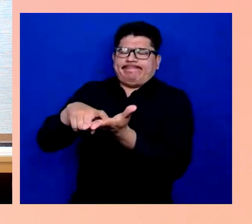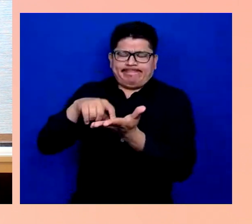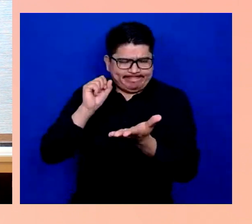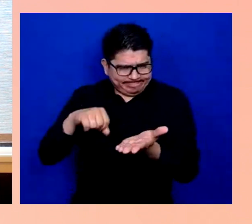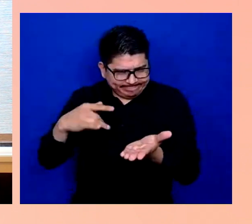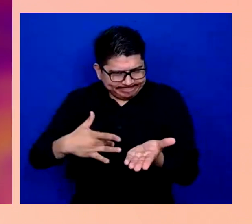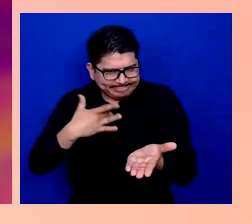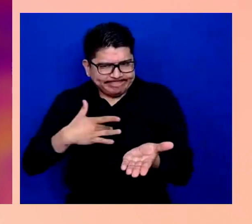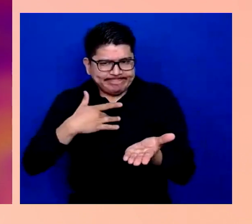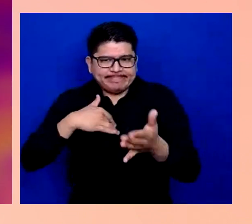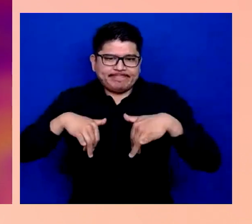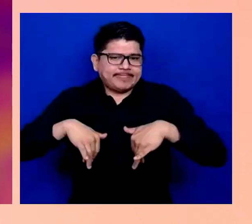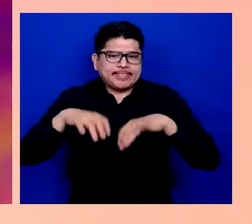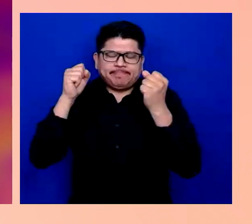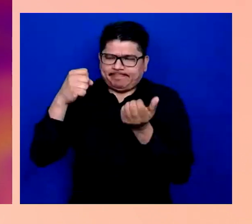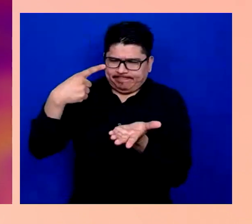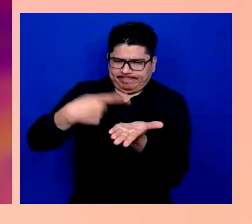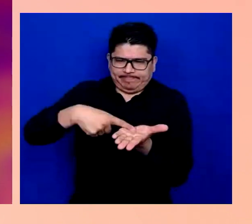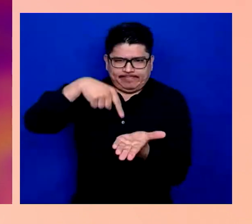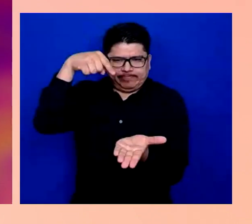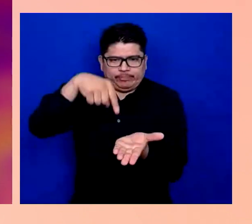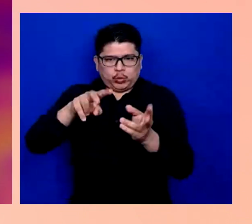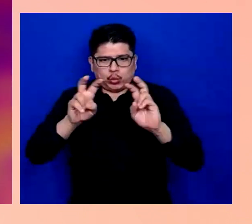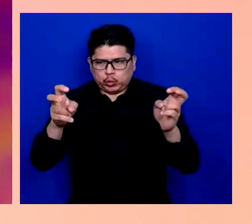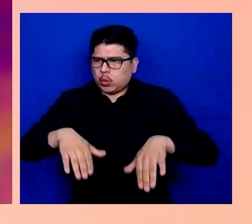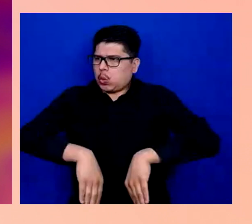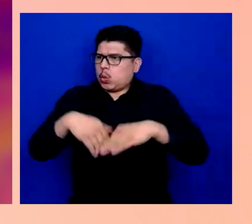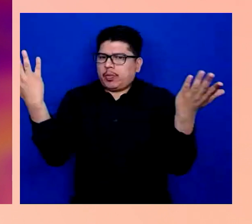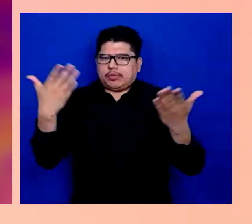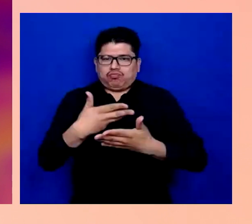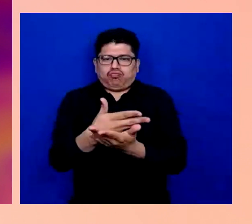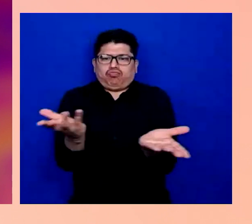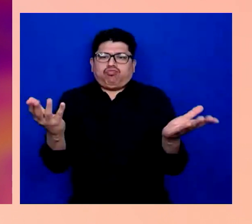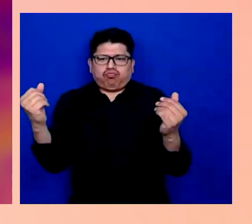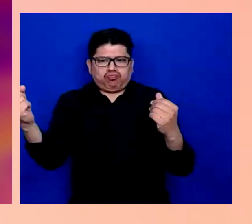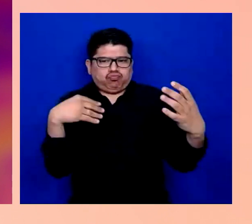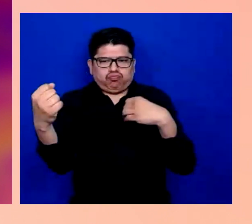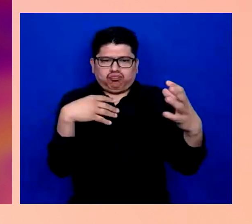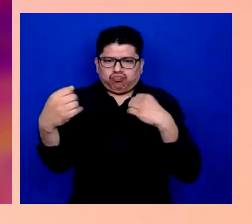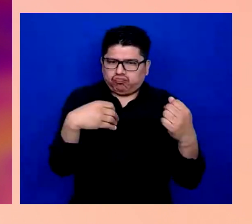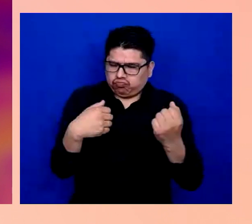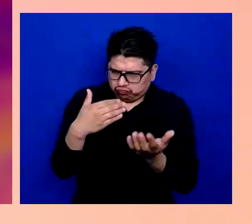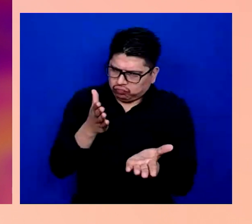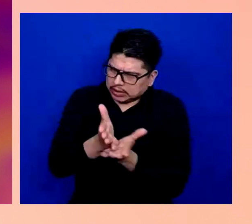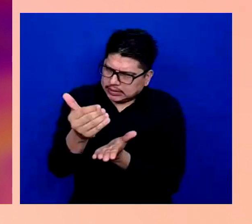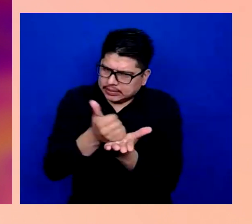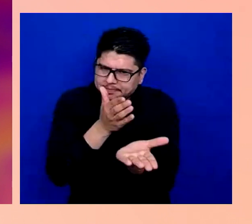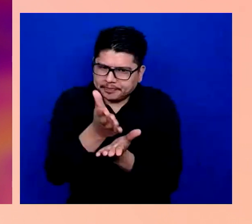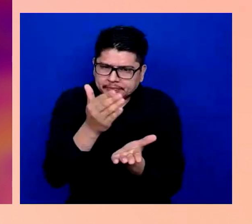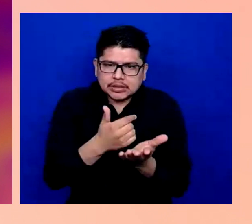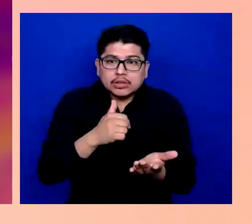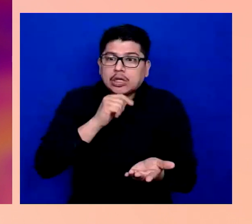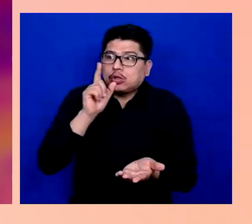openly and that we're saying to them, you know it's not you, there's nothing wrong with you.